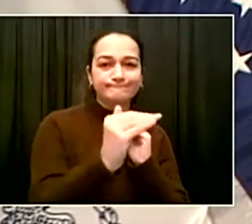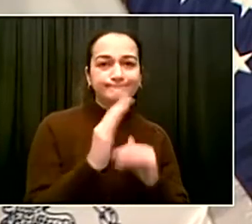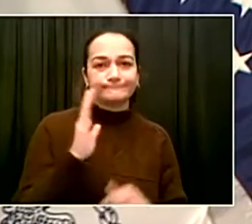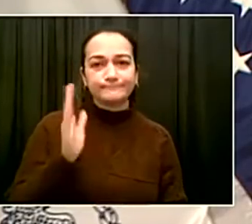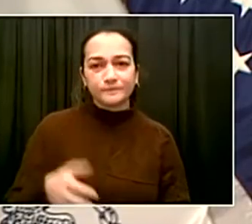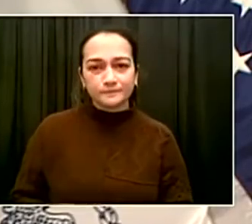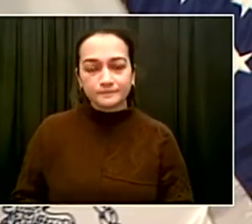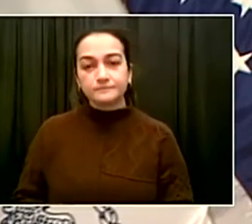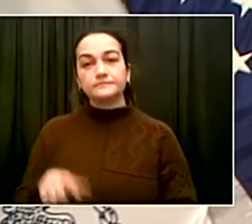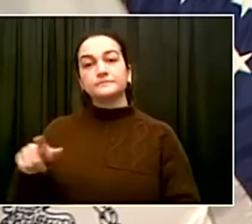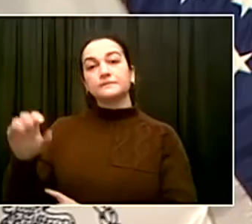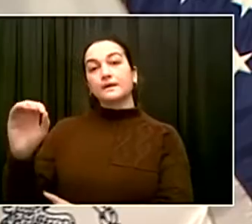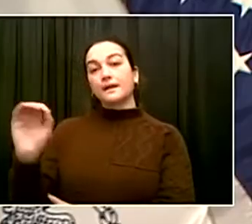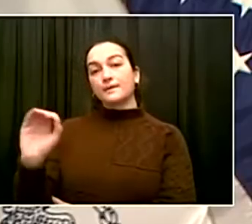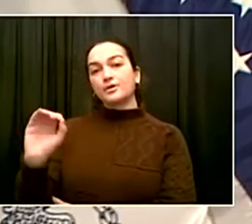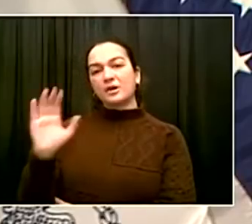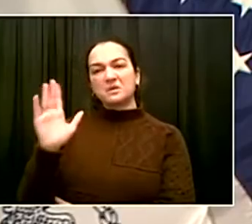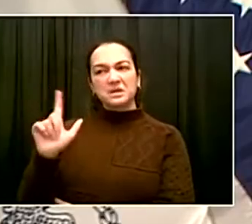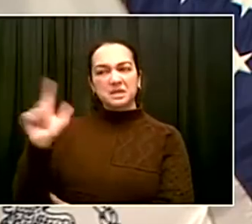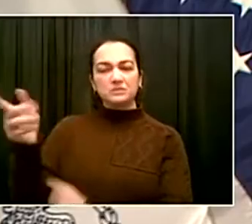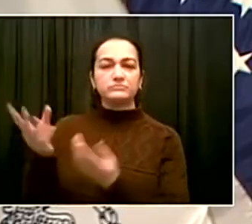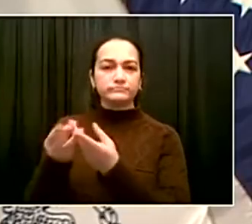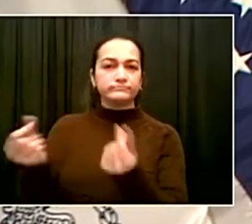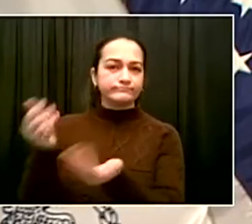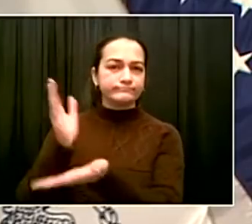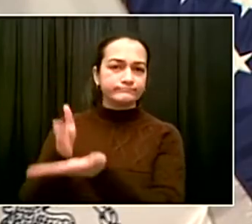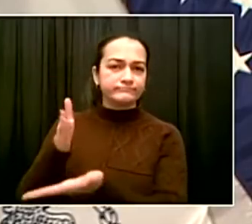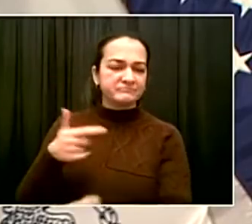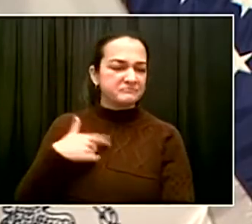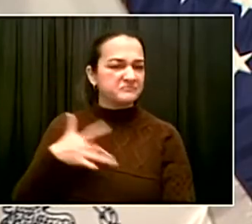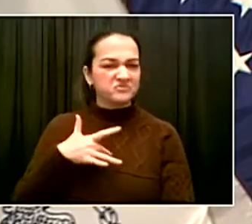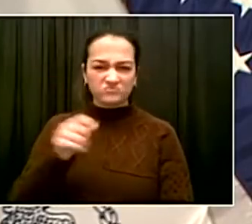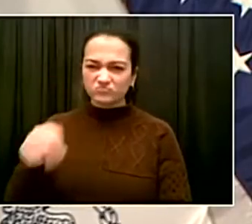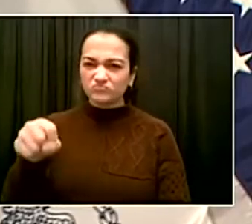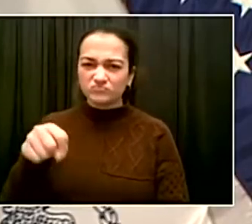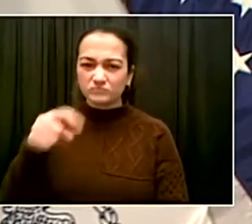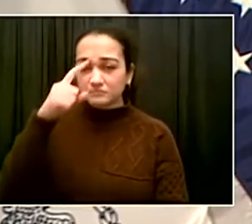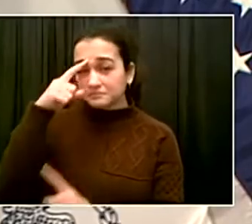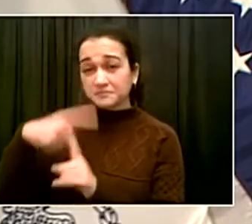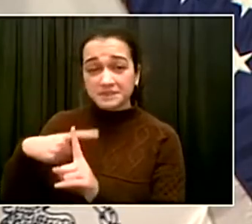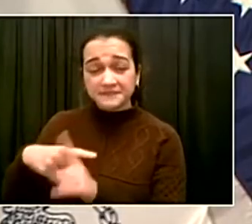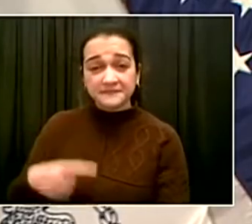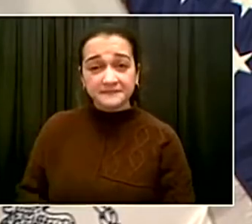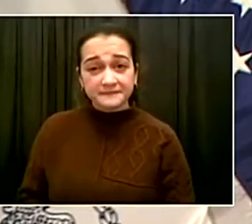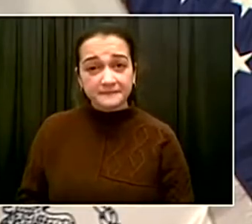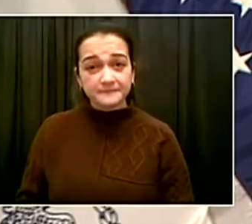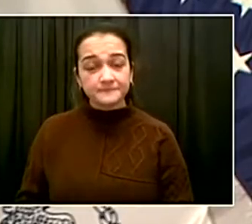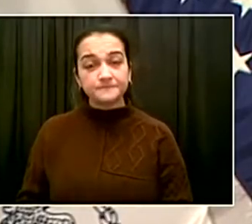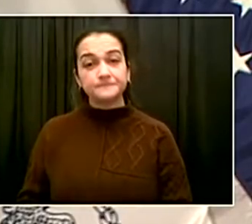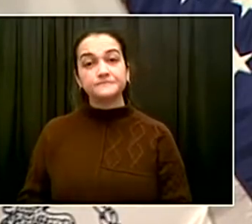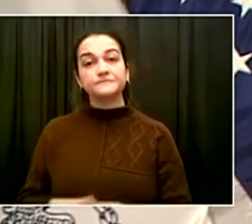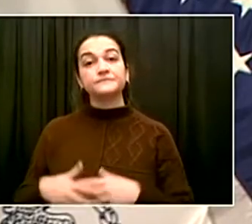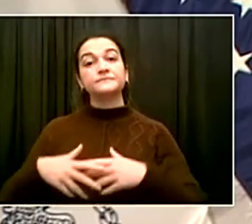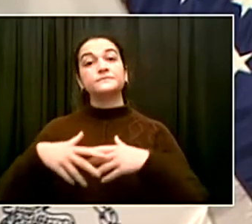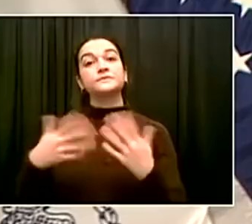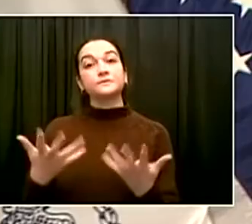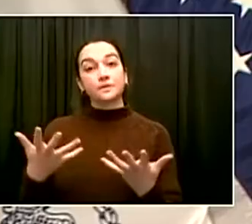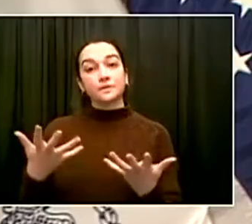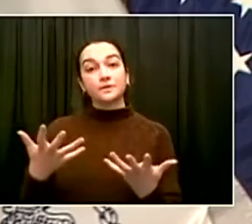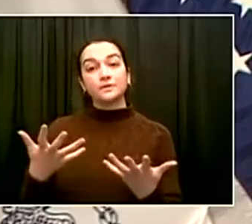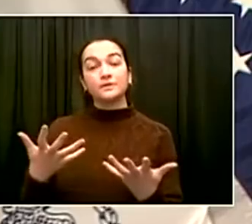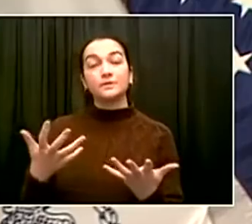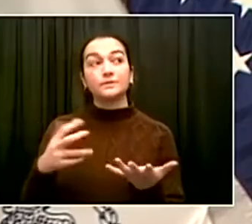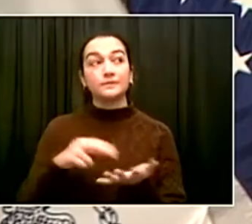AND WE MOVE PAST OMICRON.